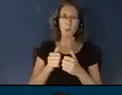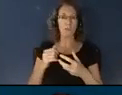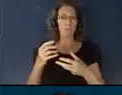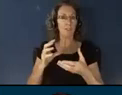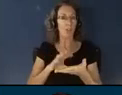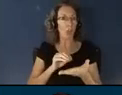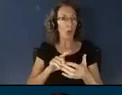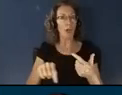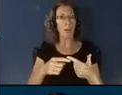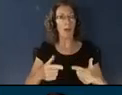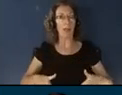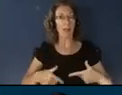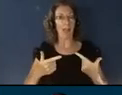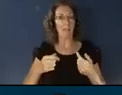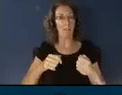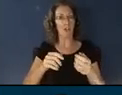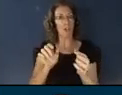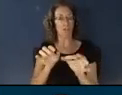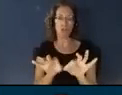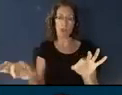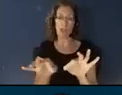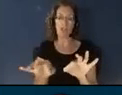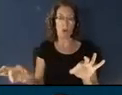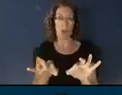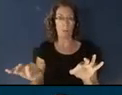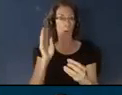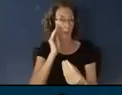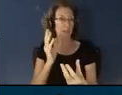transcribe that we didn't know before, so I'll be passing on that information today.